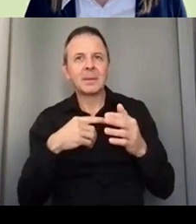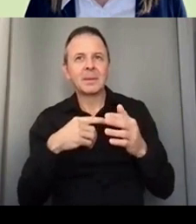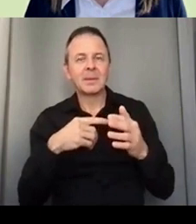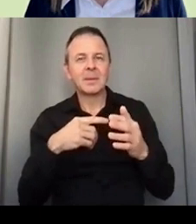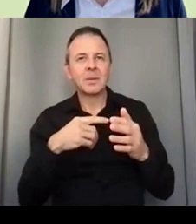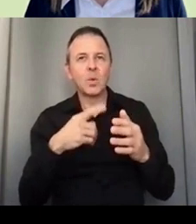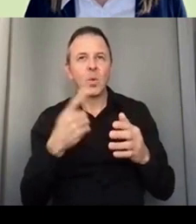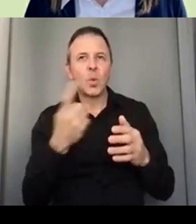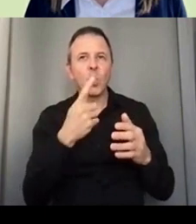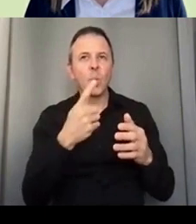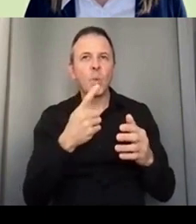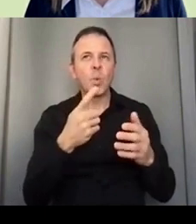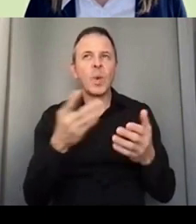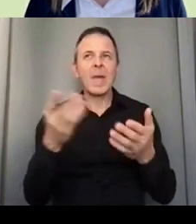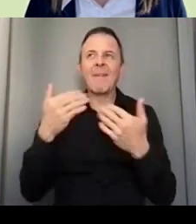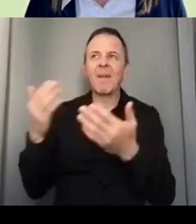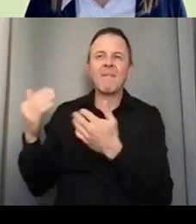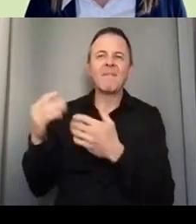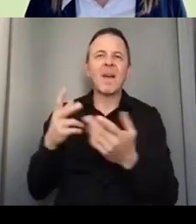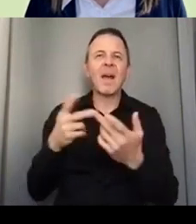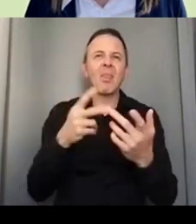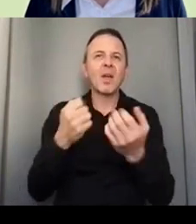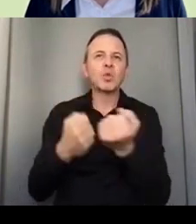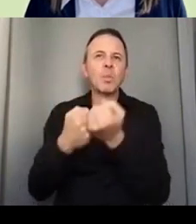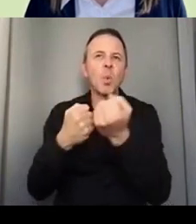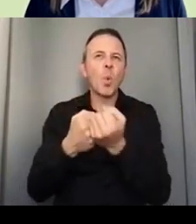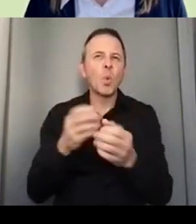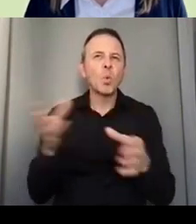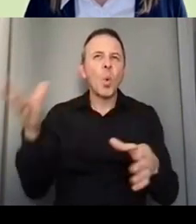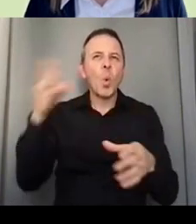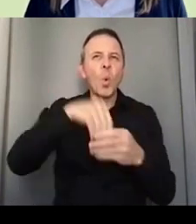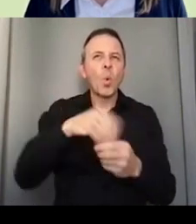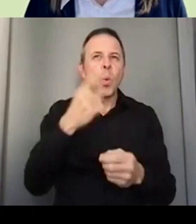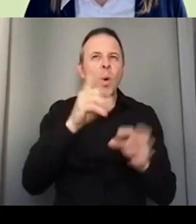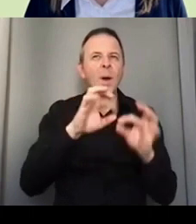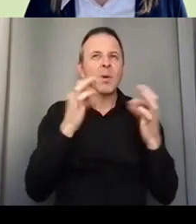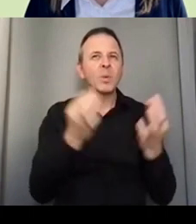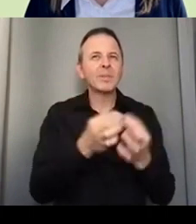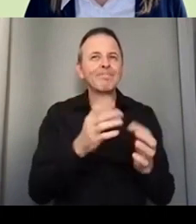provide other supports or Services what about you they must